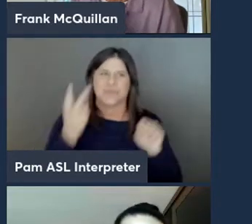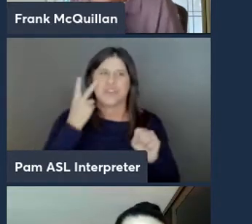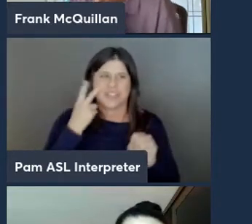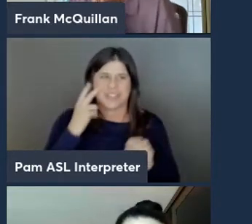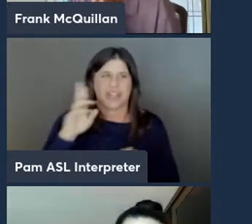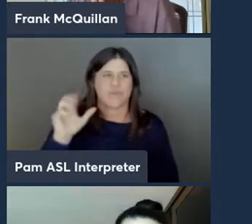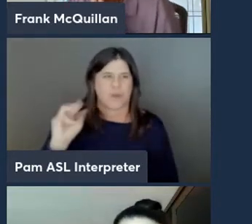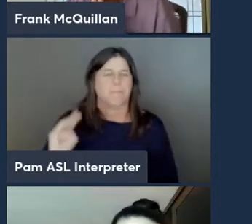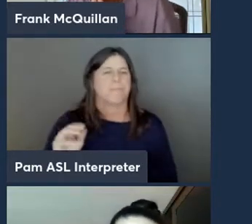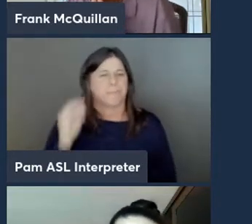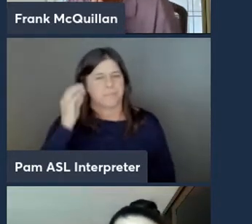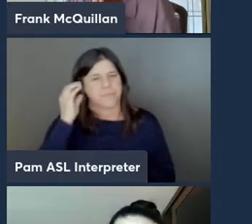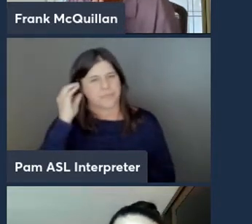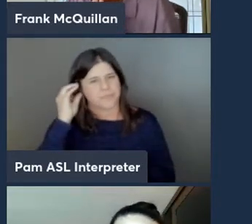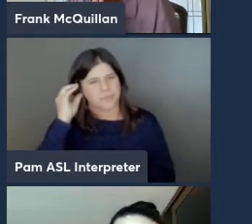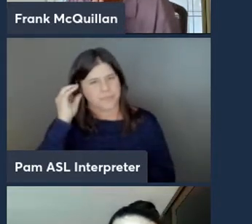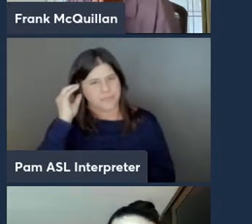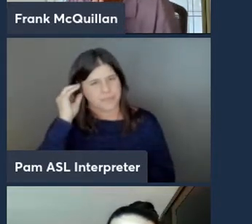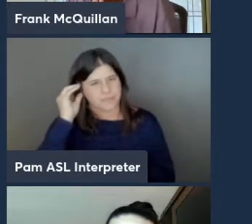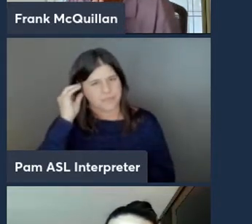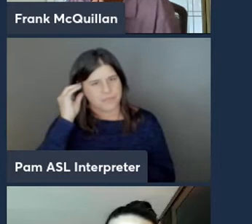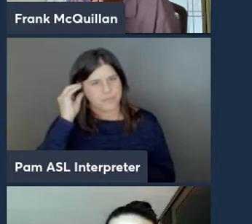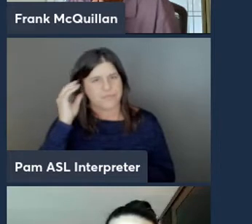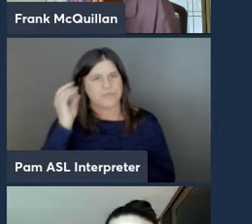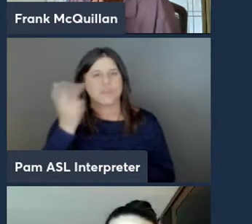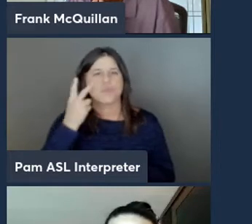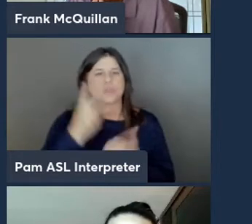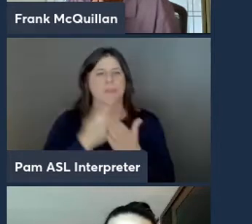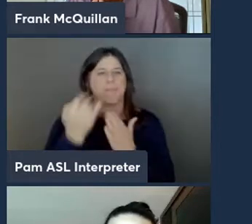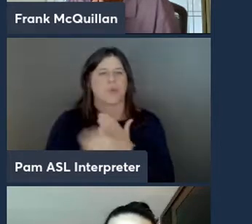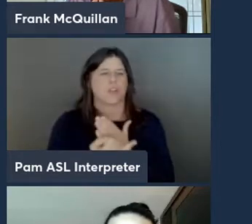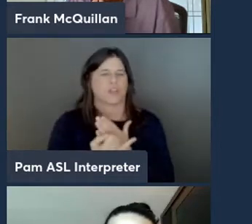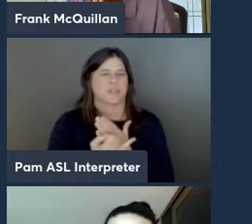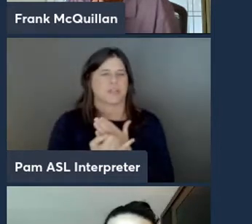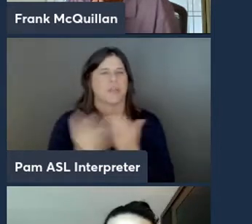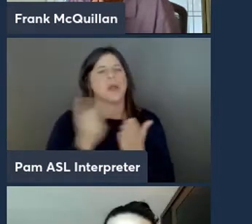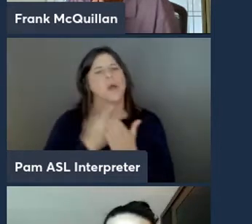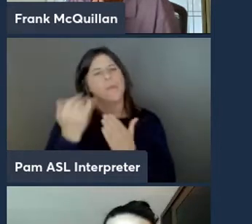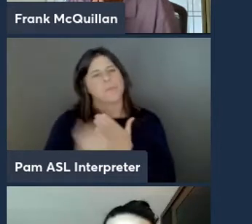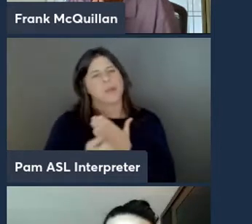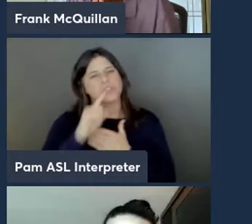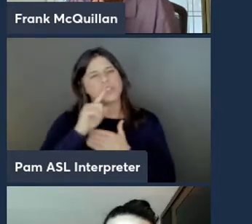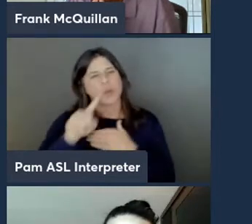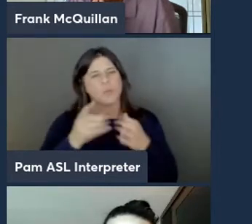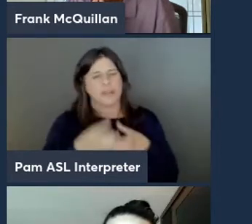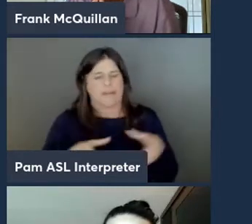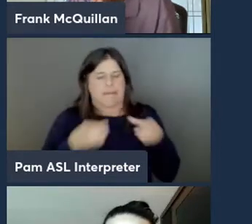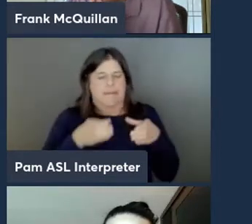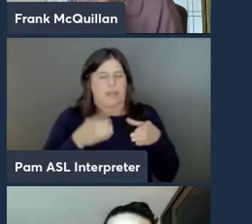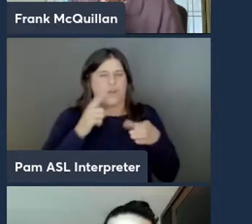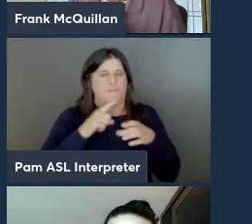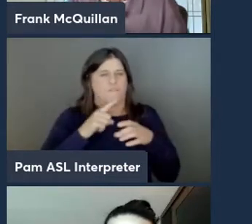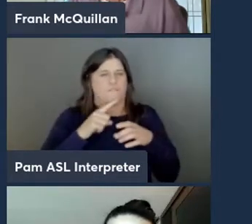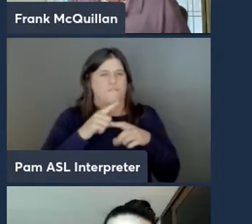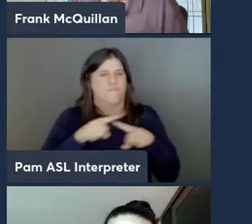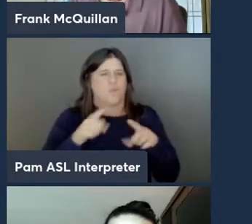And the first thing you'll see are projects and projects are basically a container for different resources for the rest of the Evidently resources.